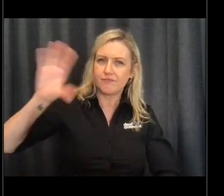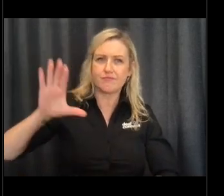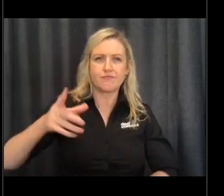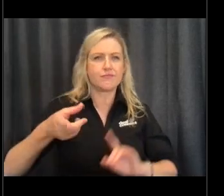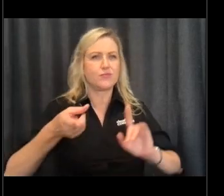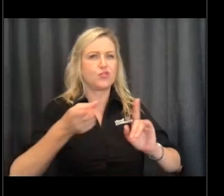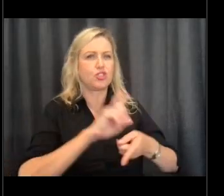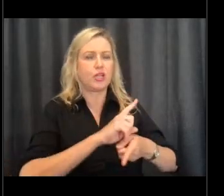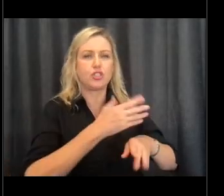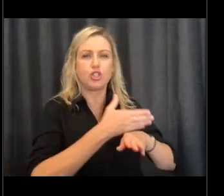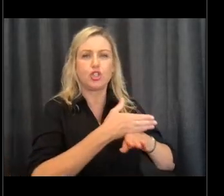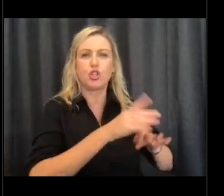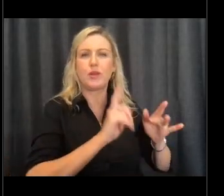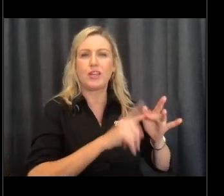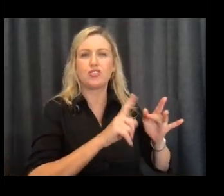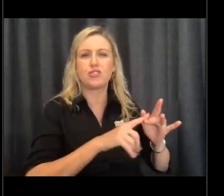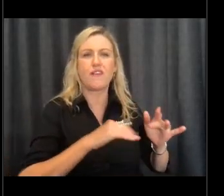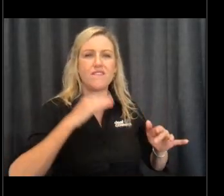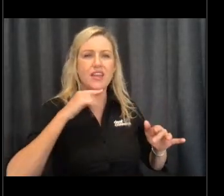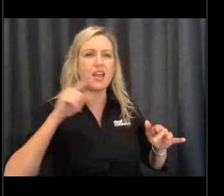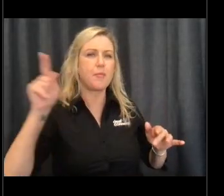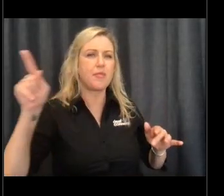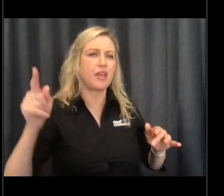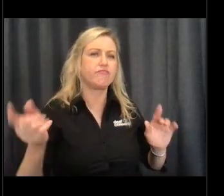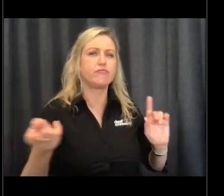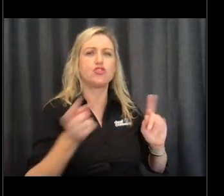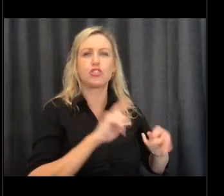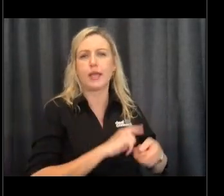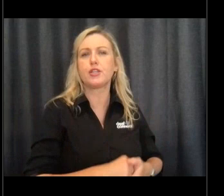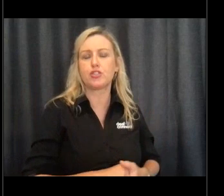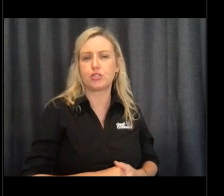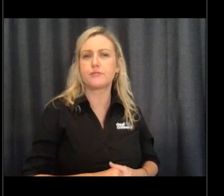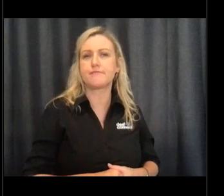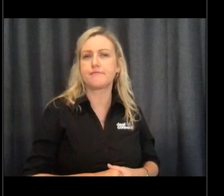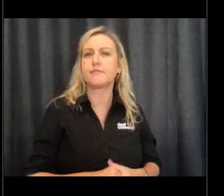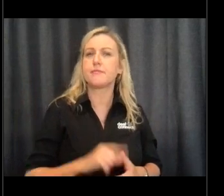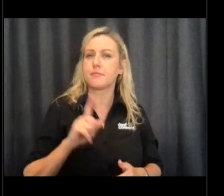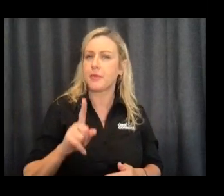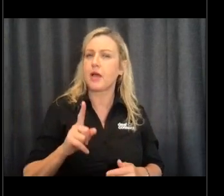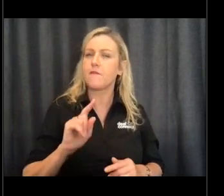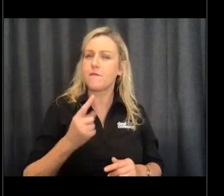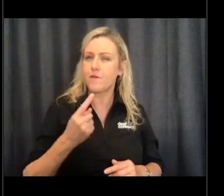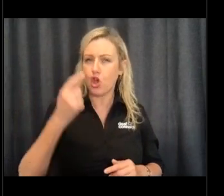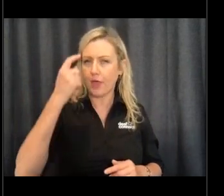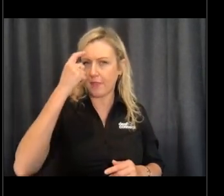A couple of things to think about if you're going to do that.